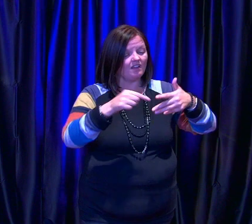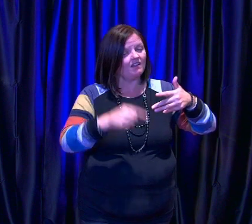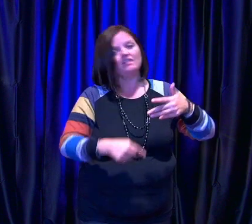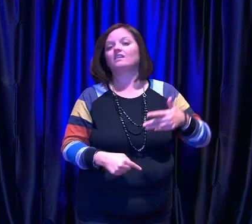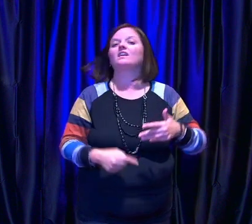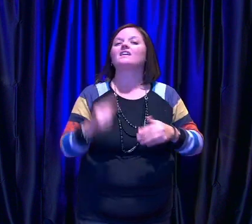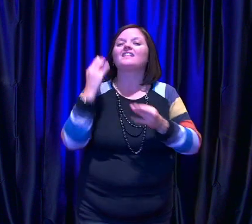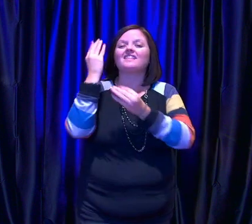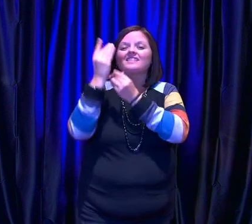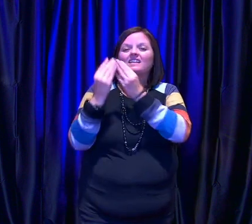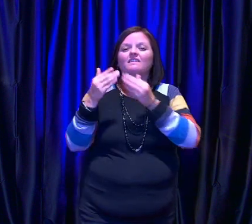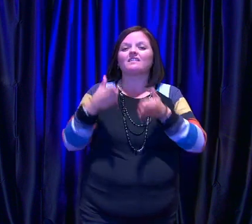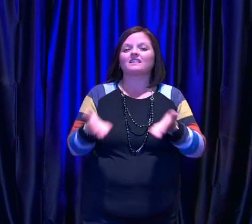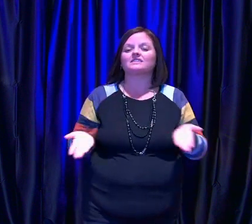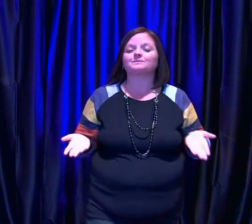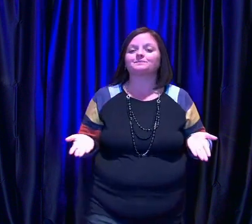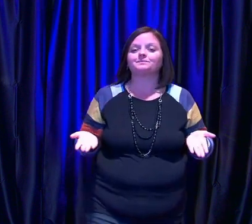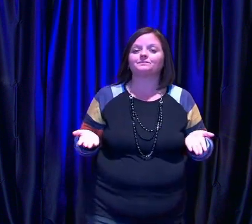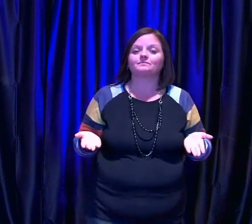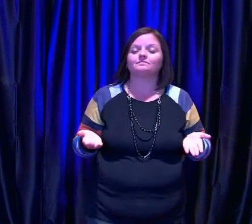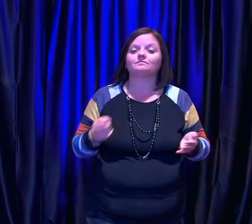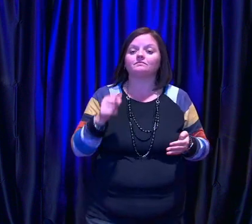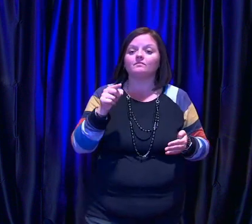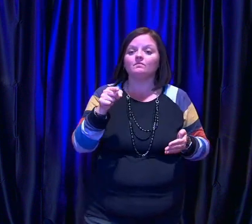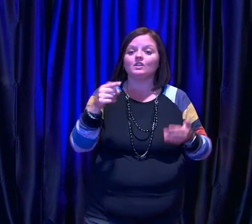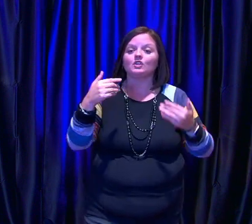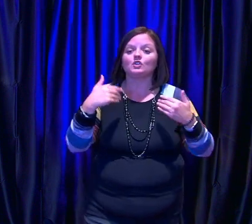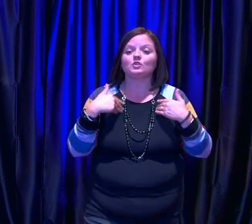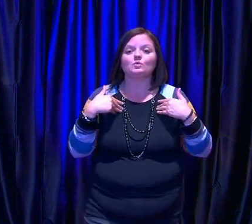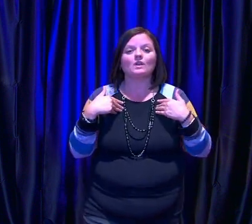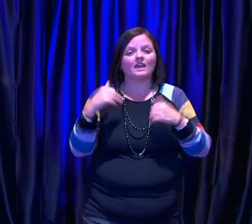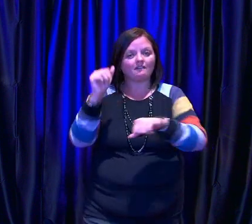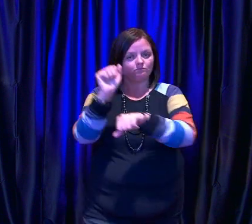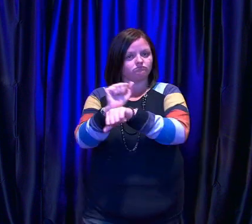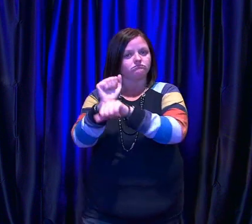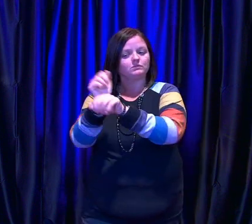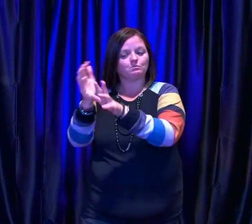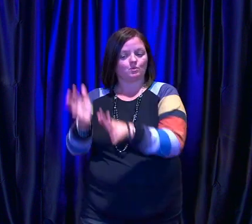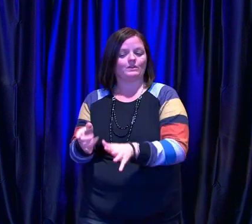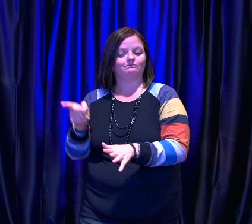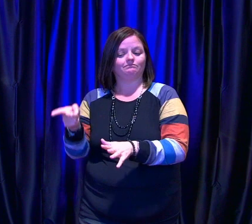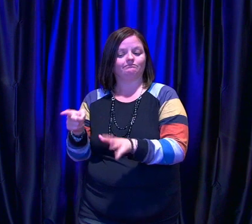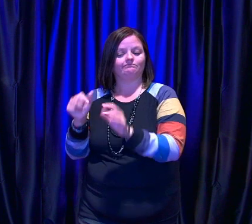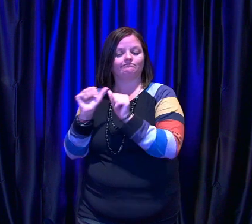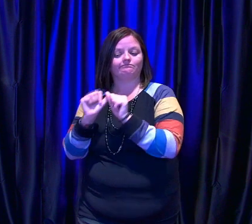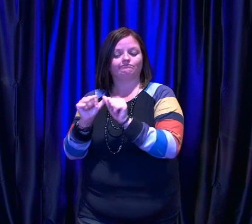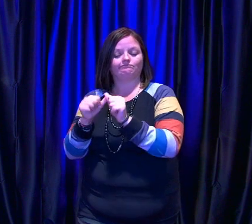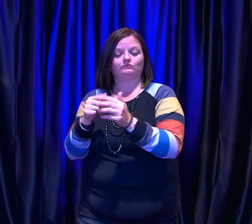think of it this way you have an employee who keeps being late to work and the